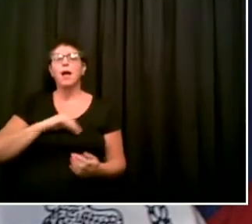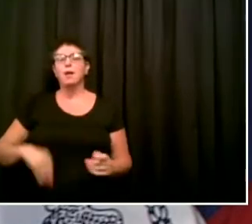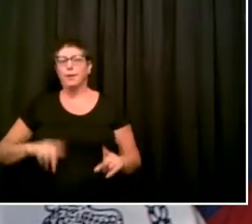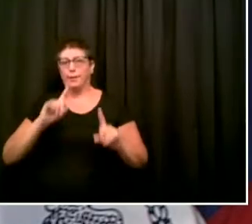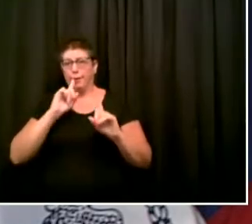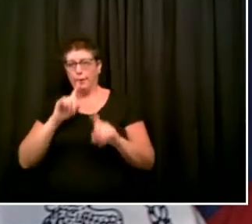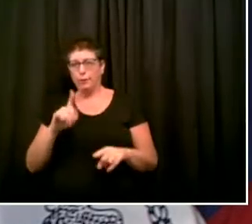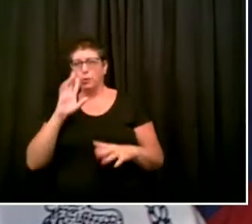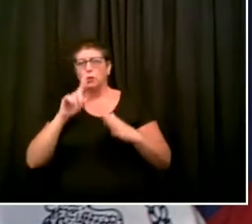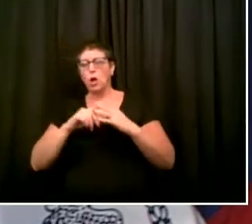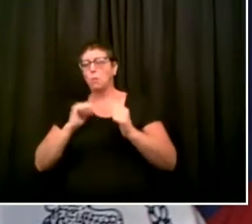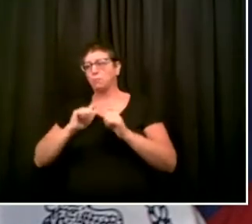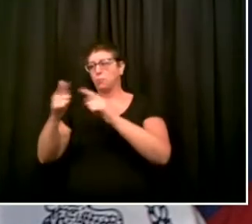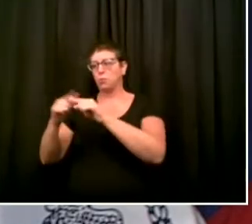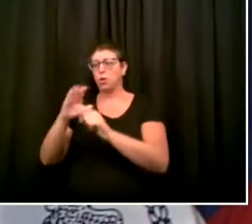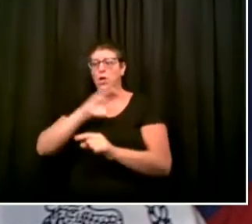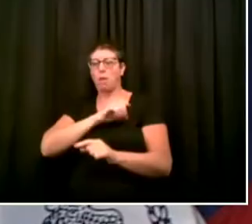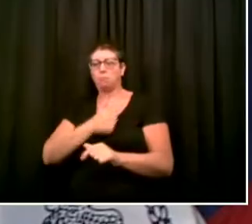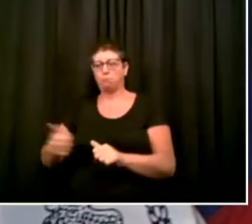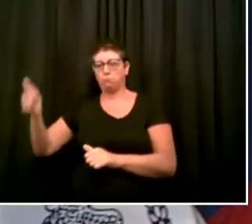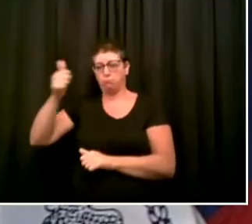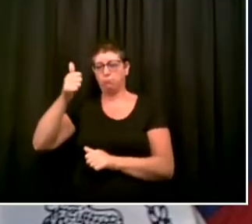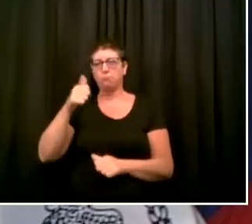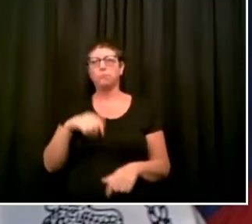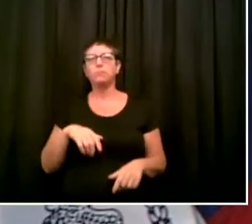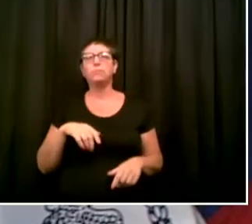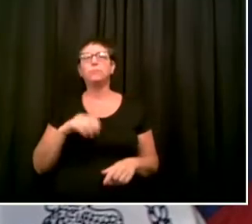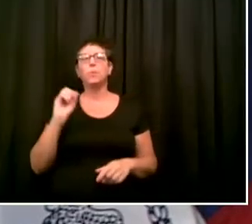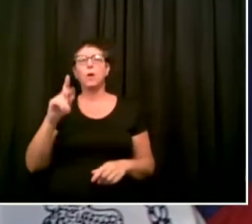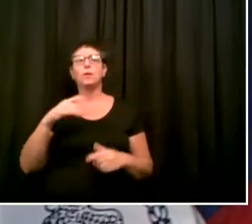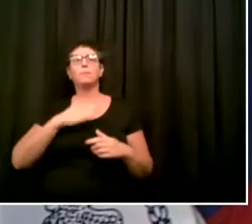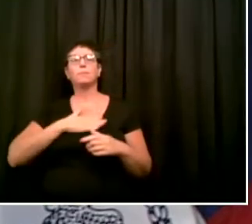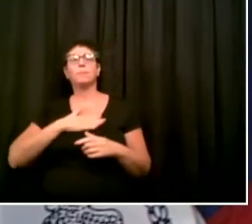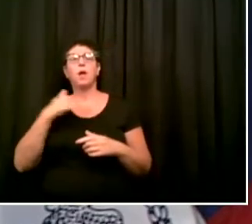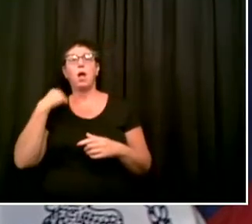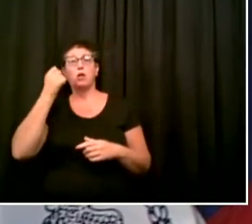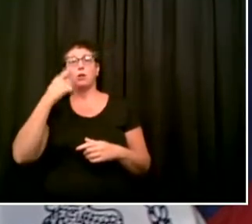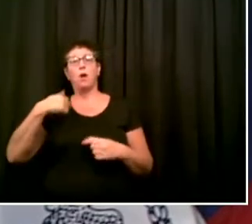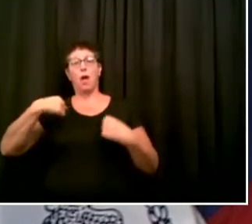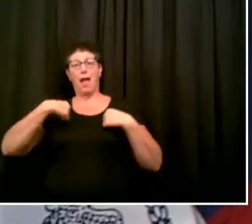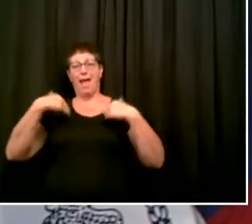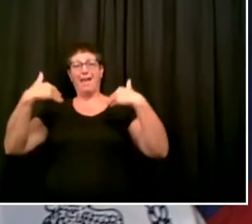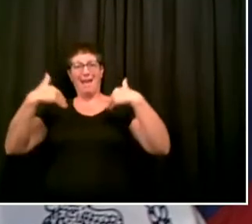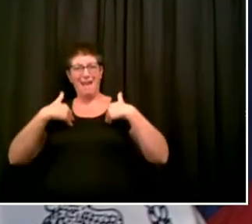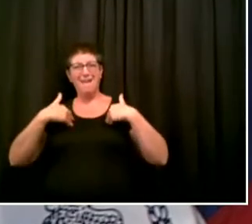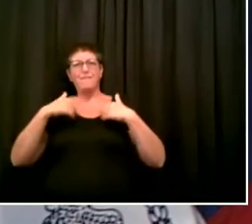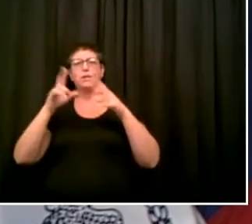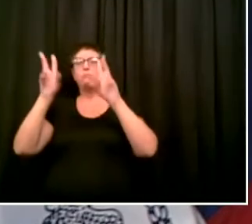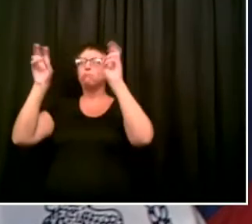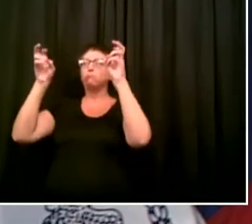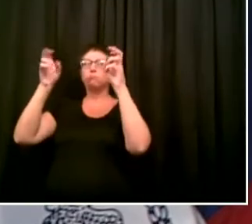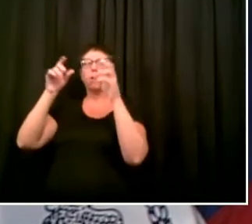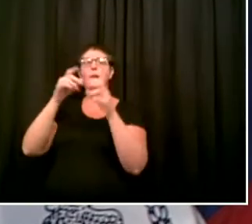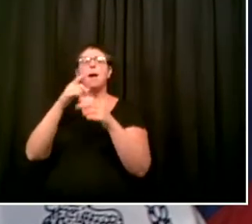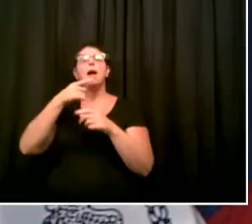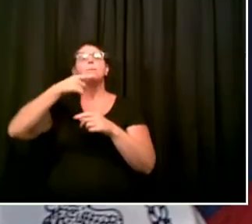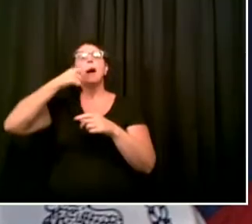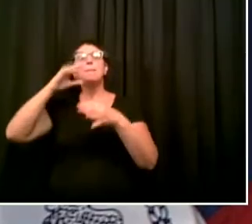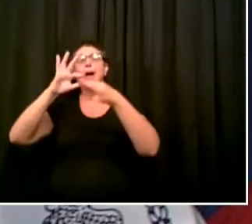A RESULT OF THE MATRIX F ORFALSE STATEMENTS? LET ME START AND THEN WILL